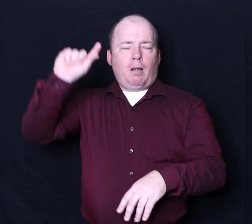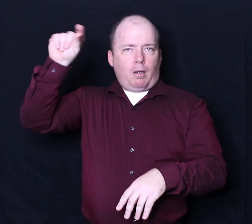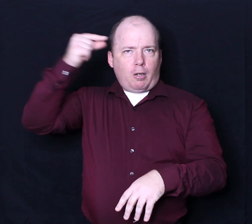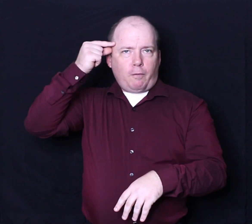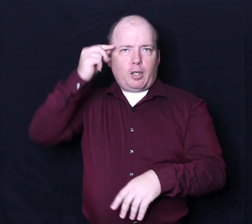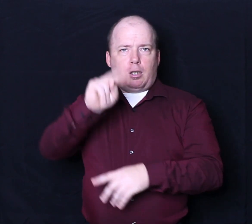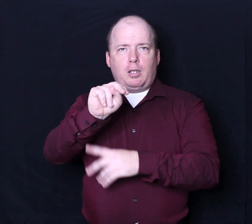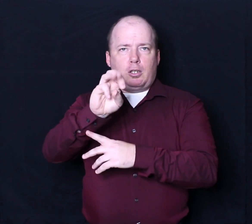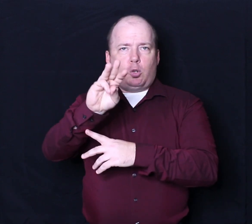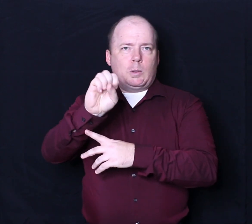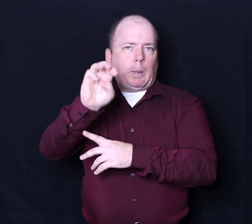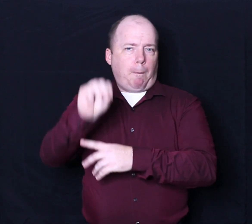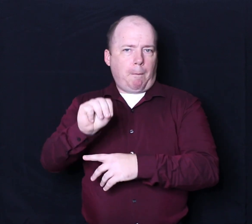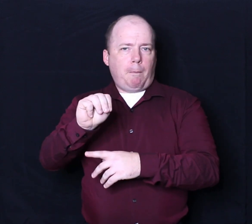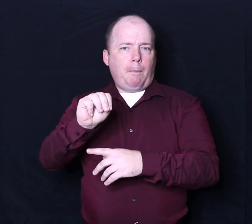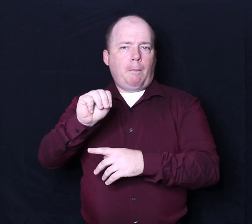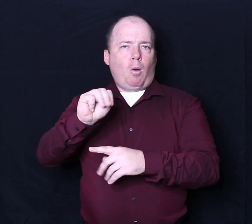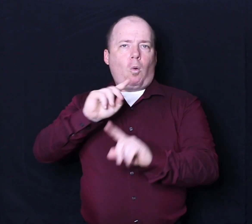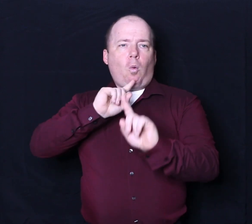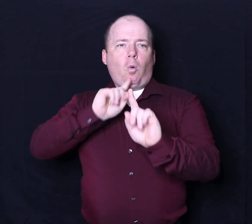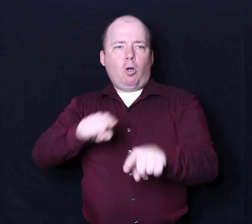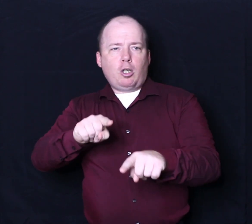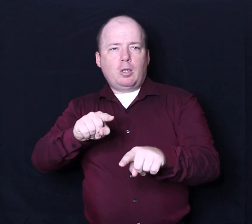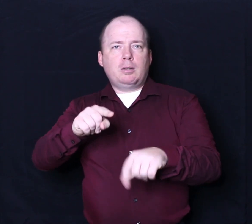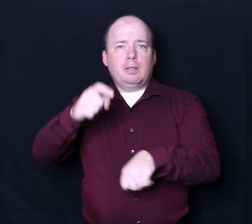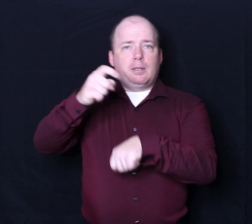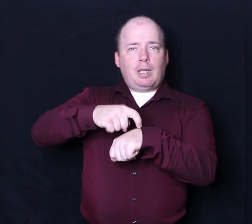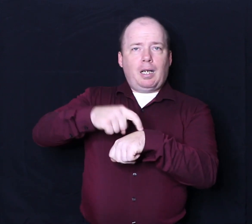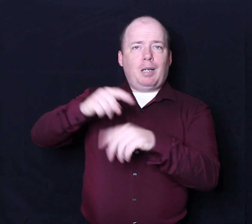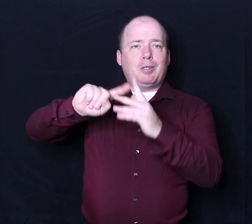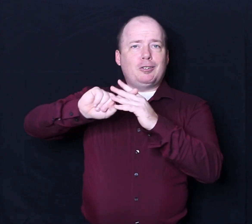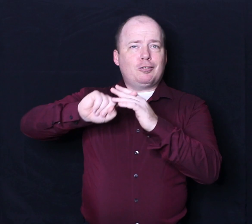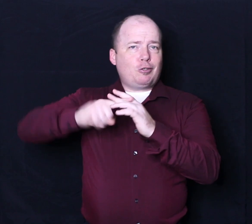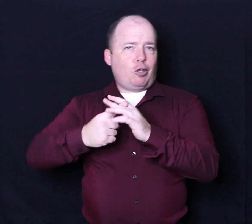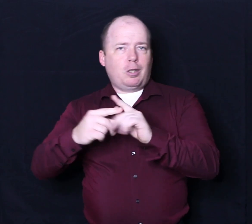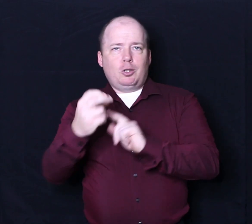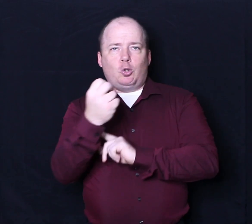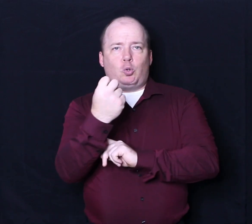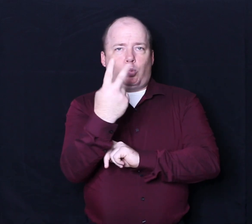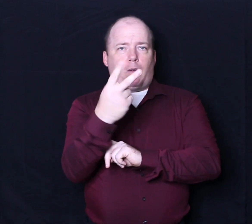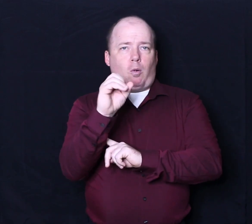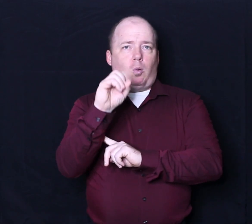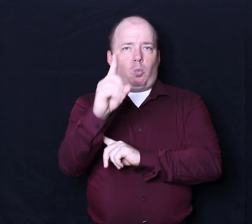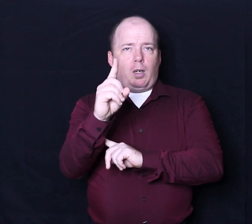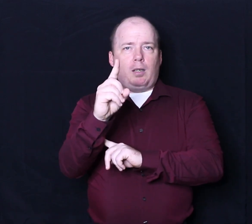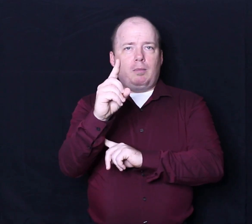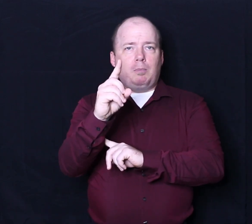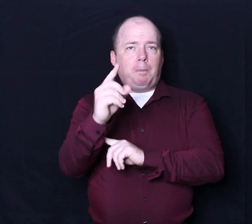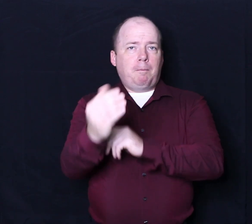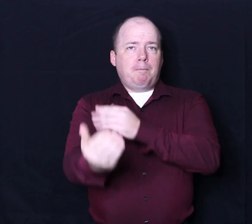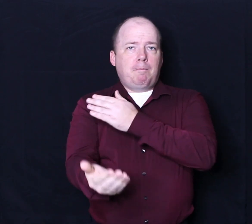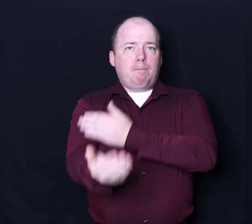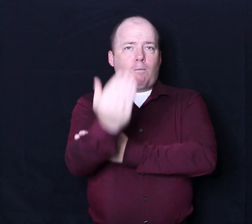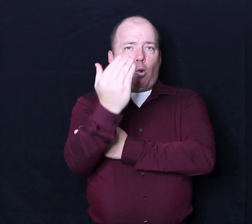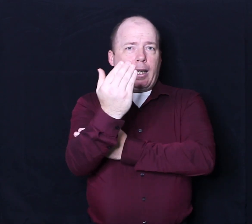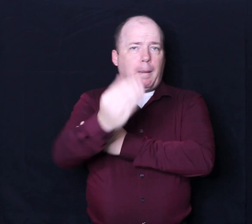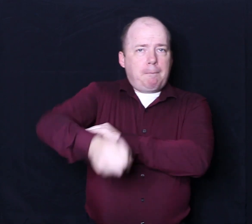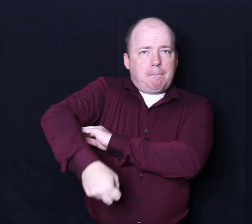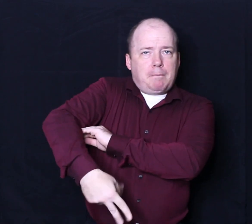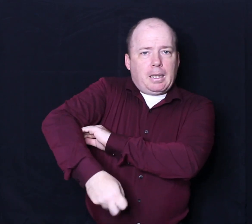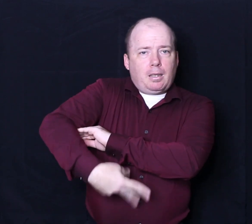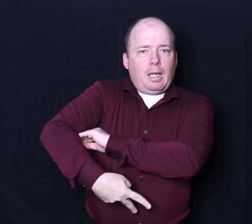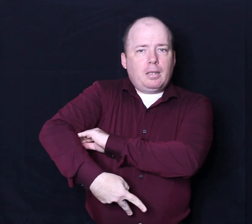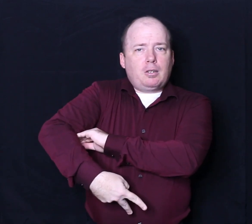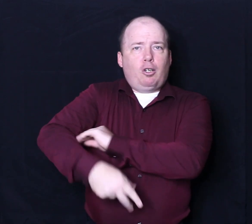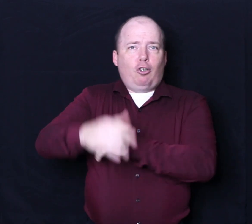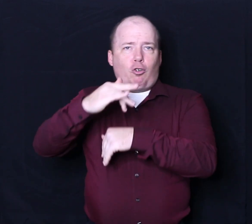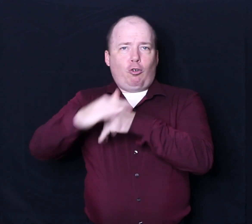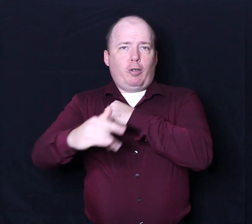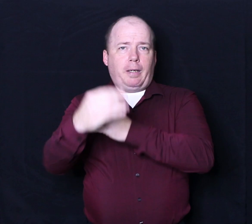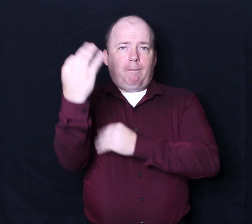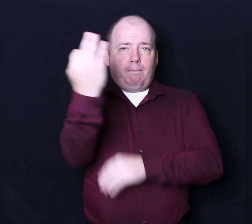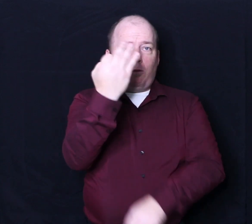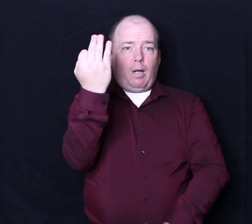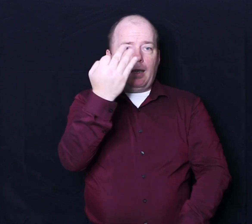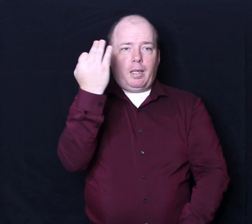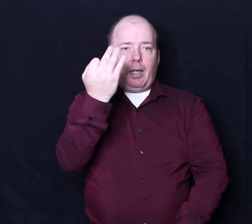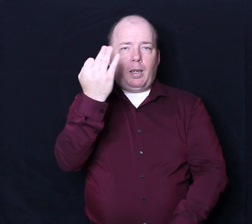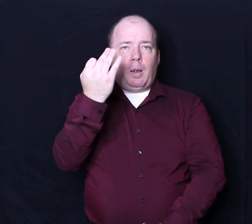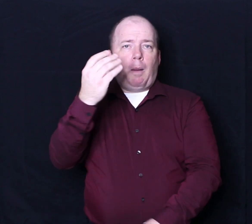It means that his order, just stared at 12:01 am early Friday morning,